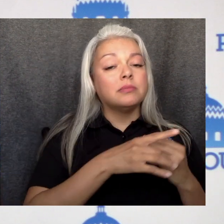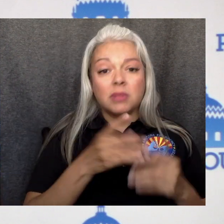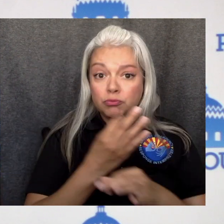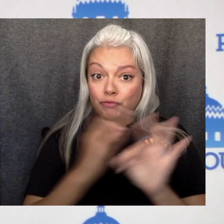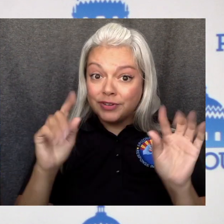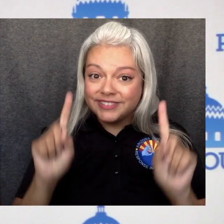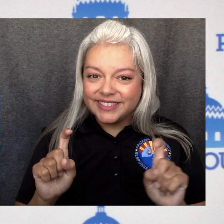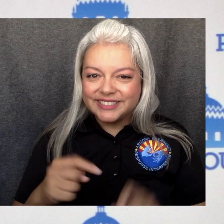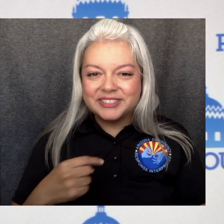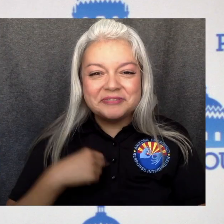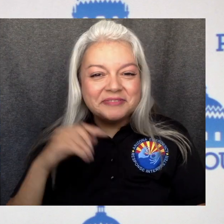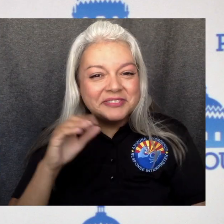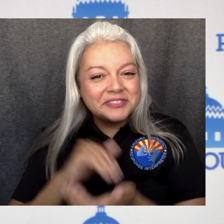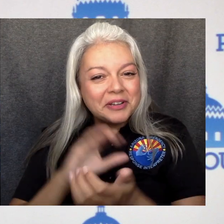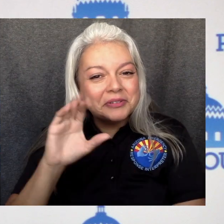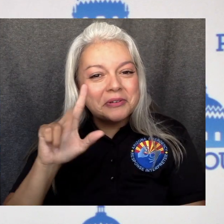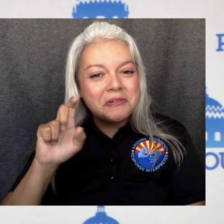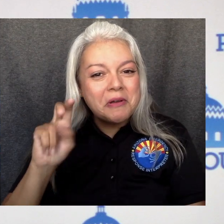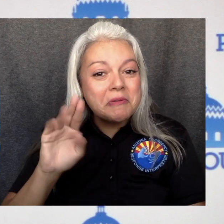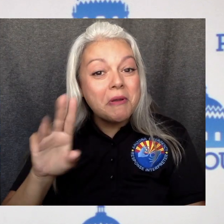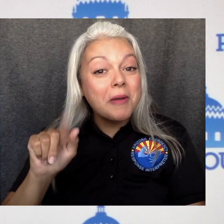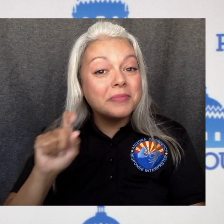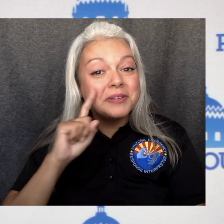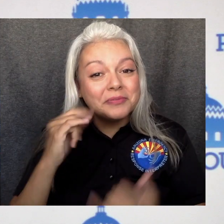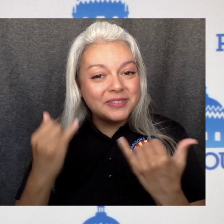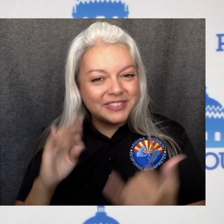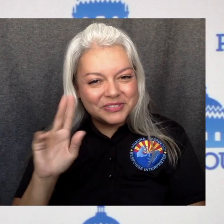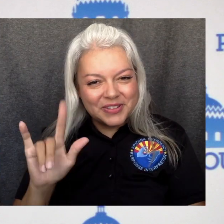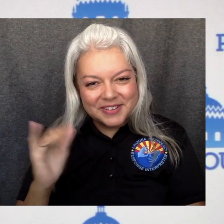This is Dr. Cullen bringing you your Pima County health update, July 15.